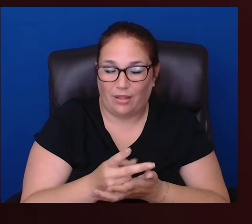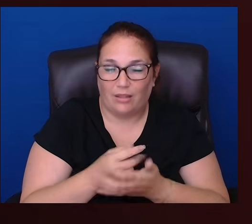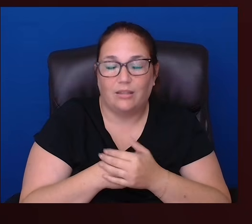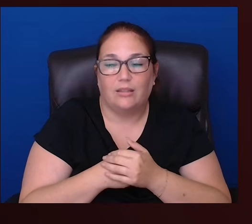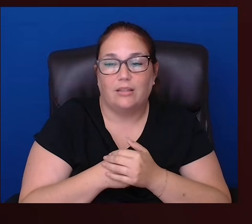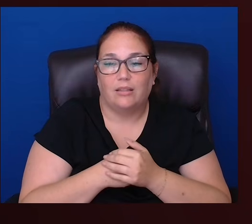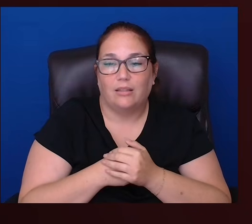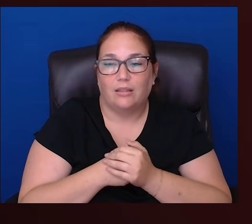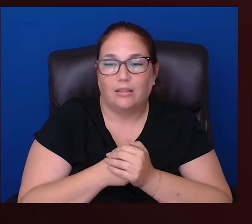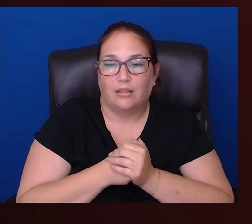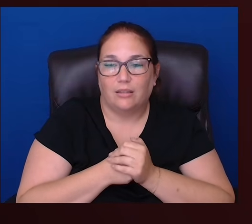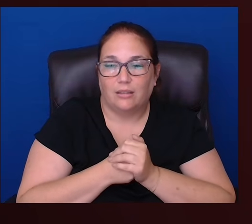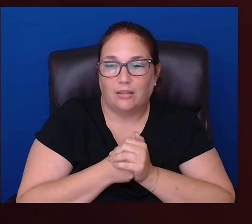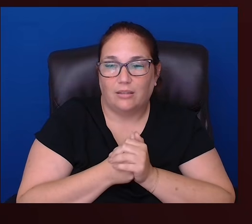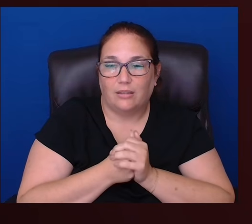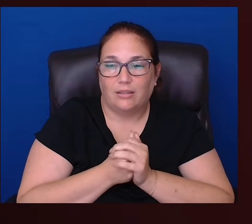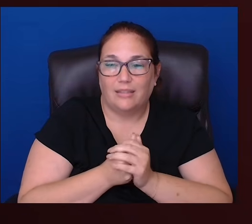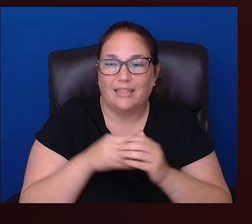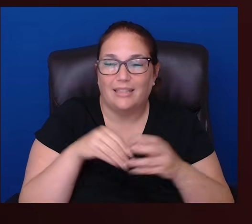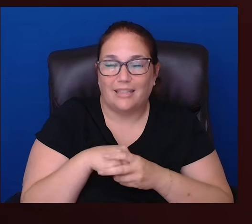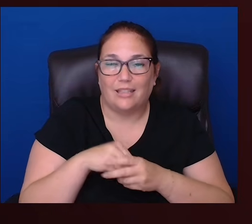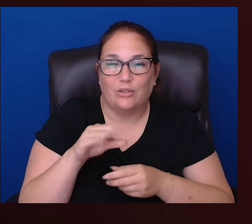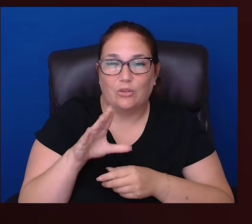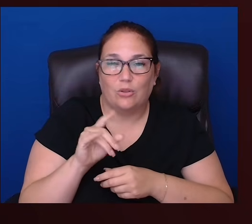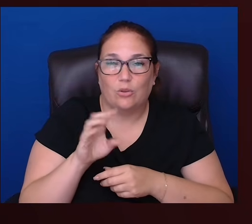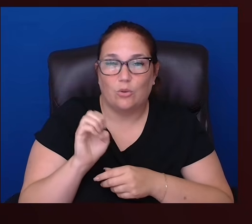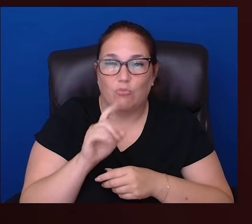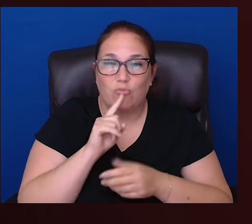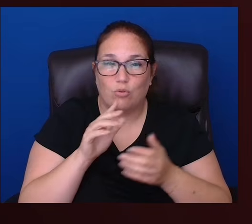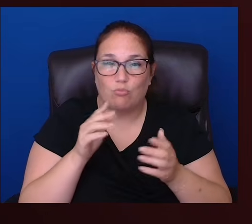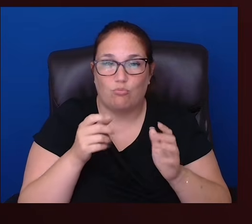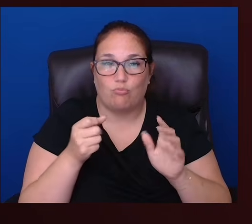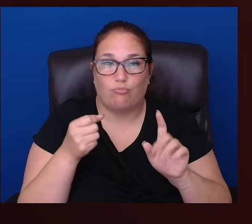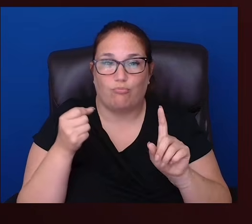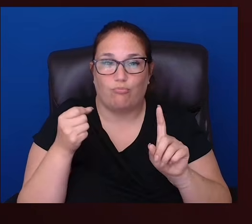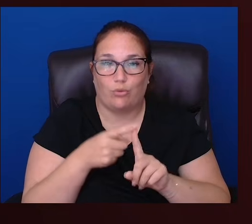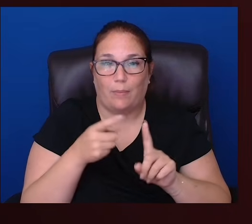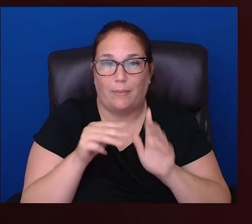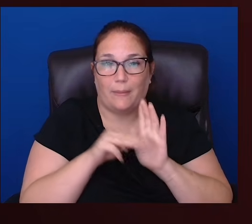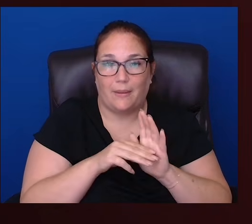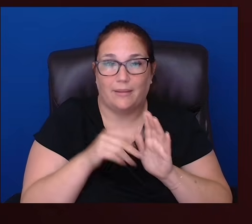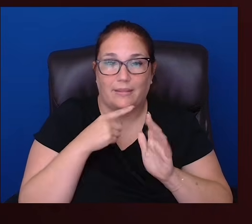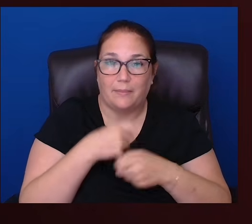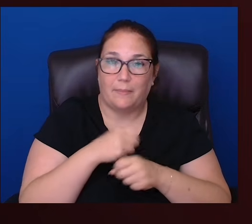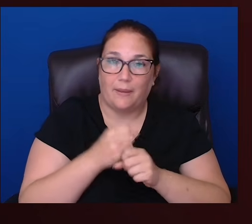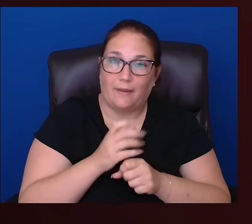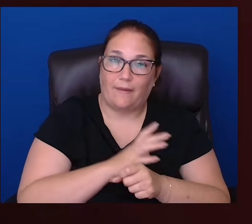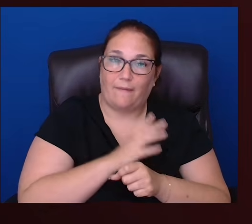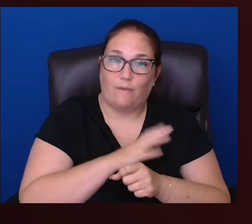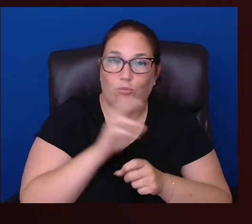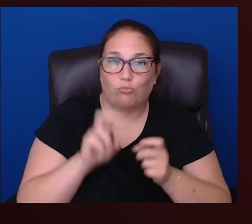the code it's really prompting the model saying, " Create a formal trip request based on this.